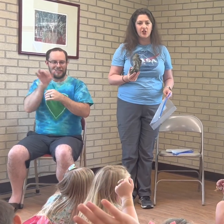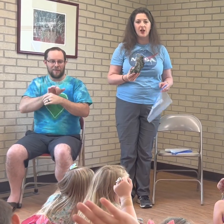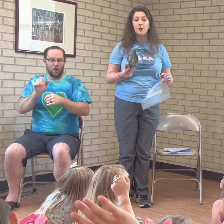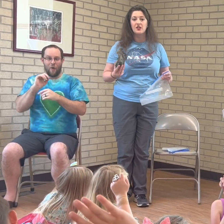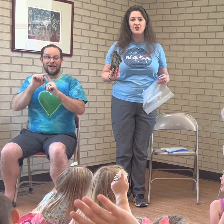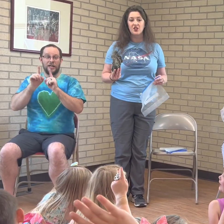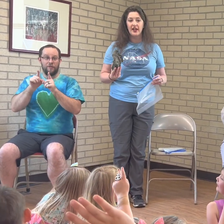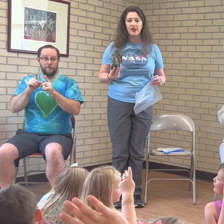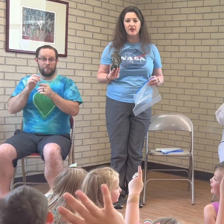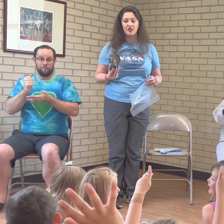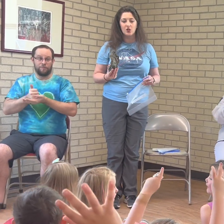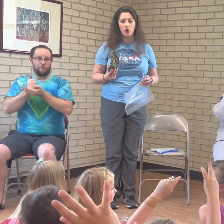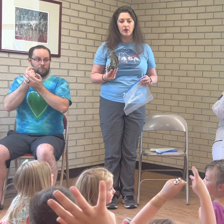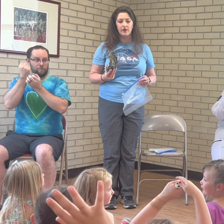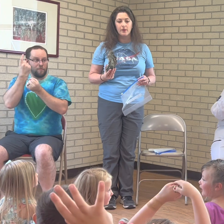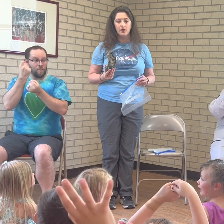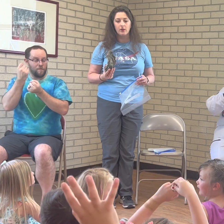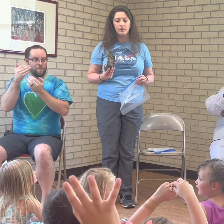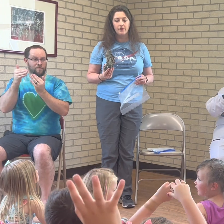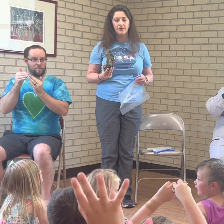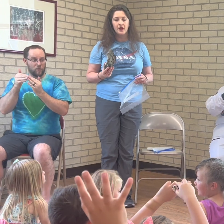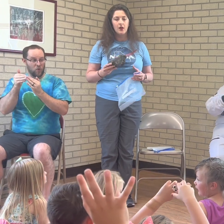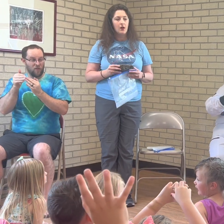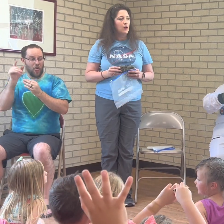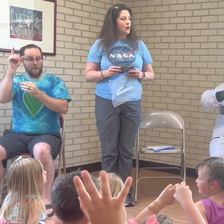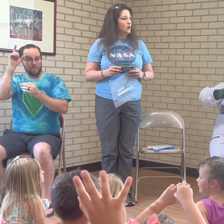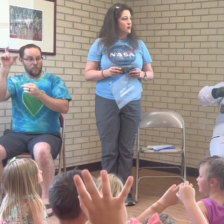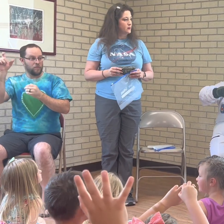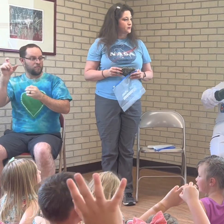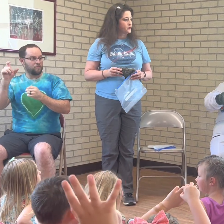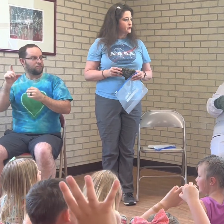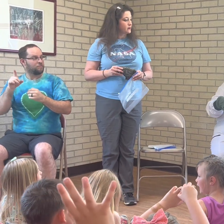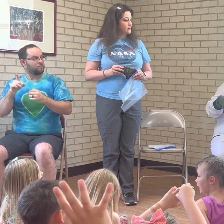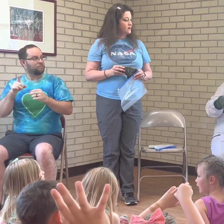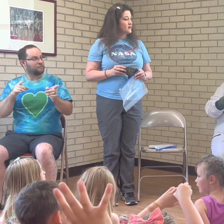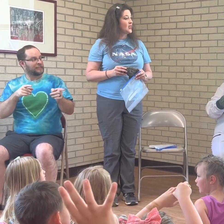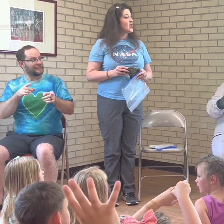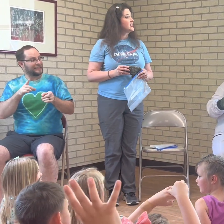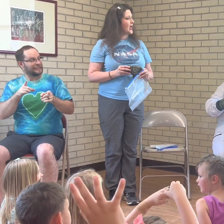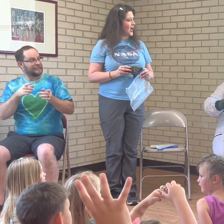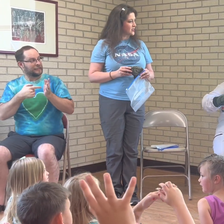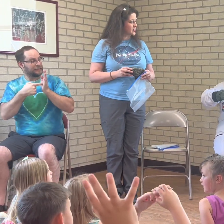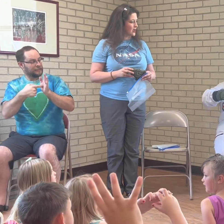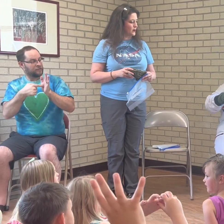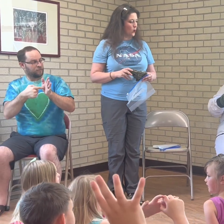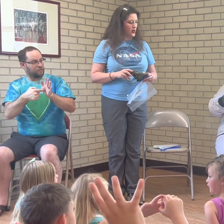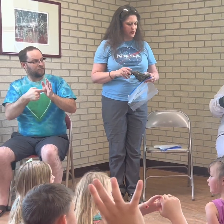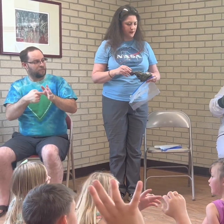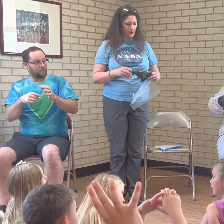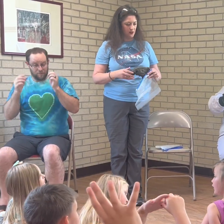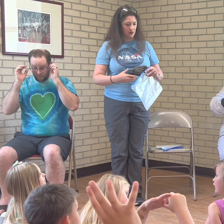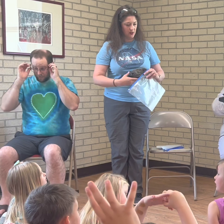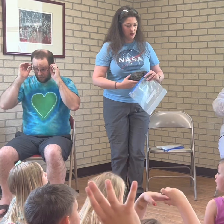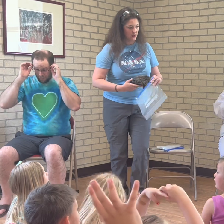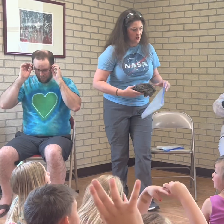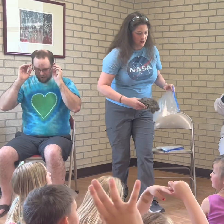other, and help us understand this corner of the Moon. Miss Cali: Can Mr. Dixon and I demonstrate? Dr. Shannon: Yes, that